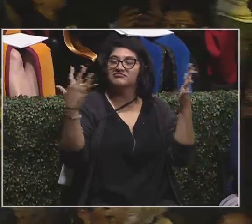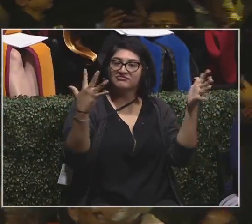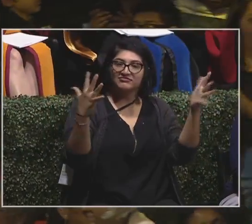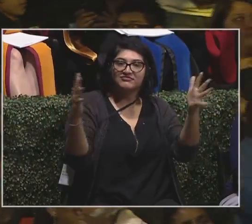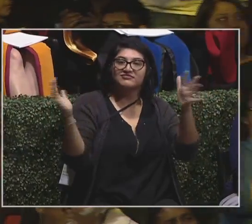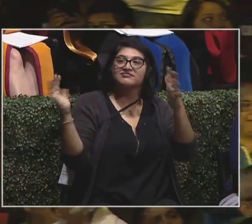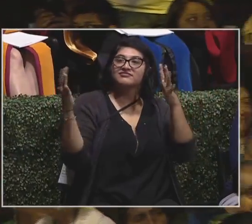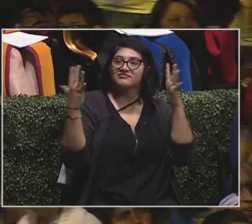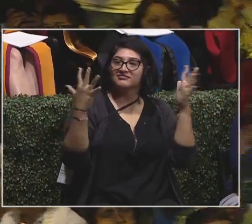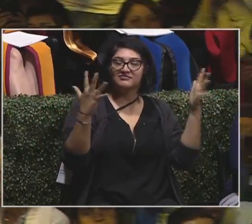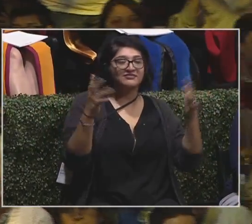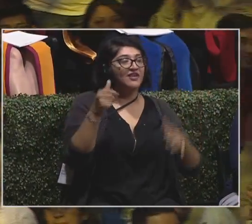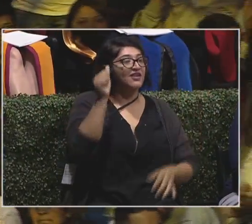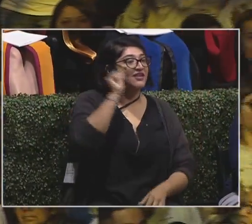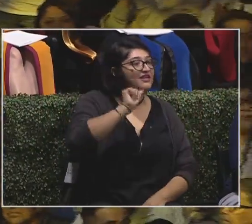NOW YOU REMAIN STANDING AND